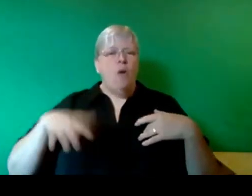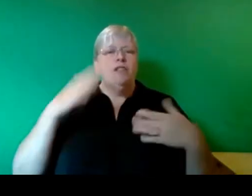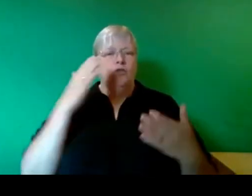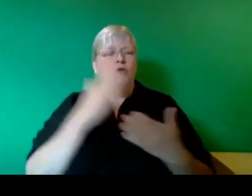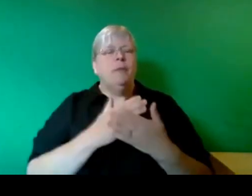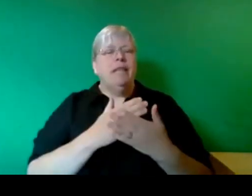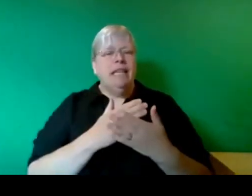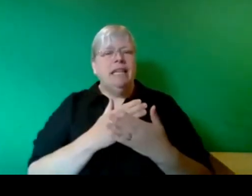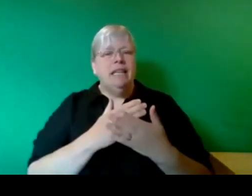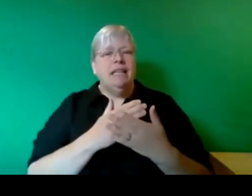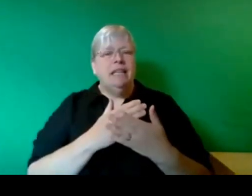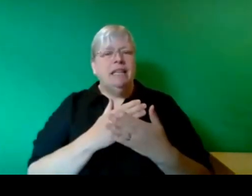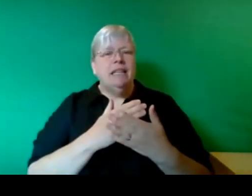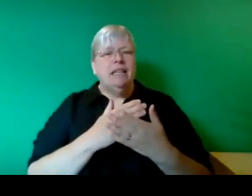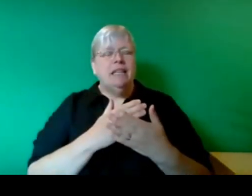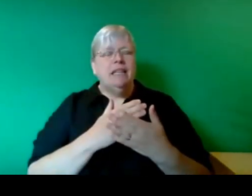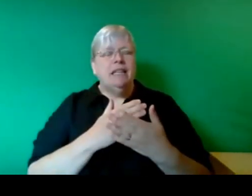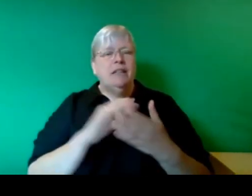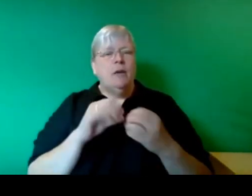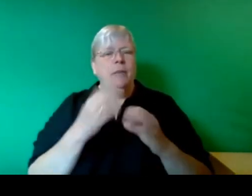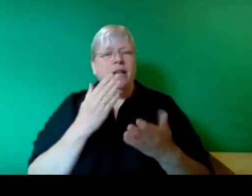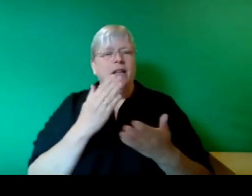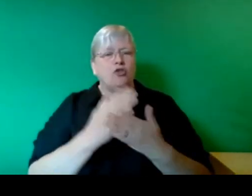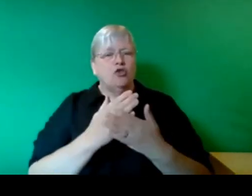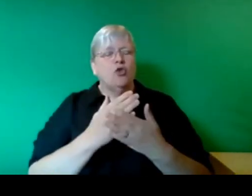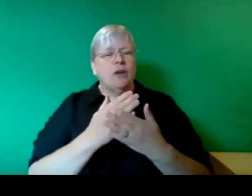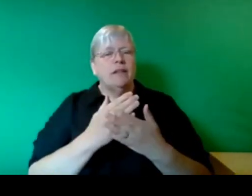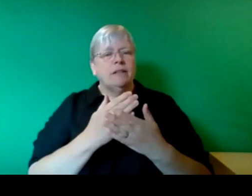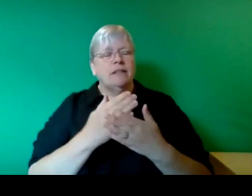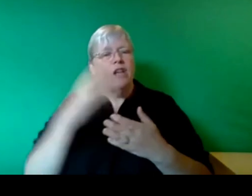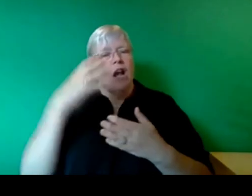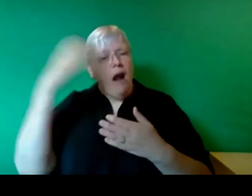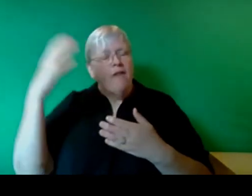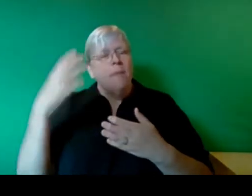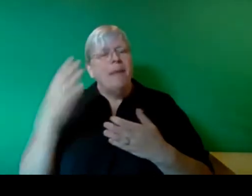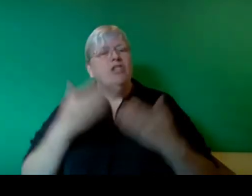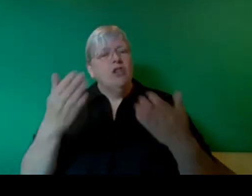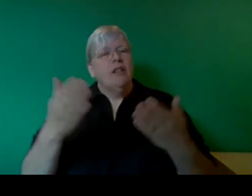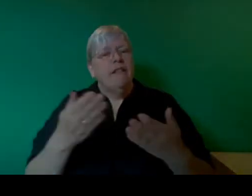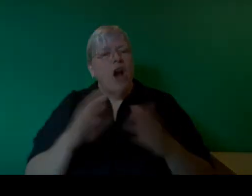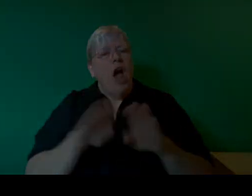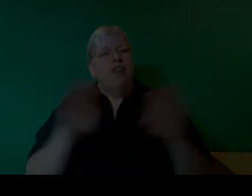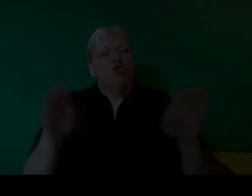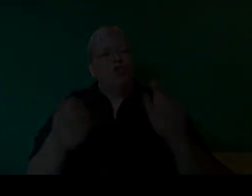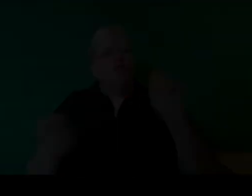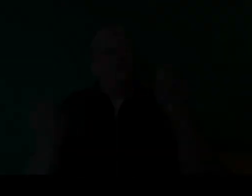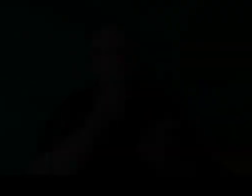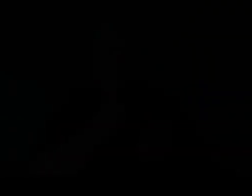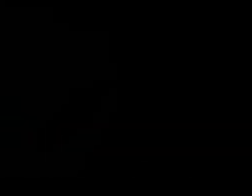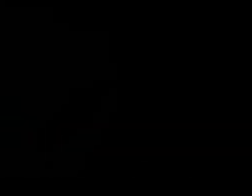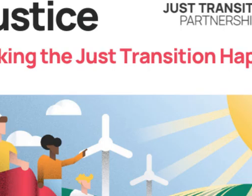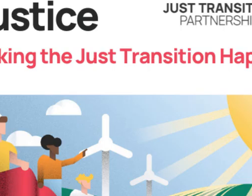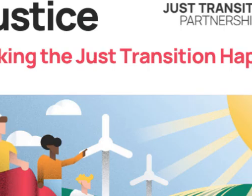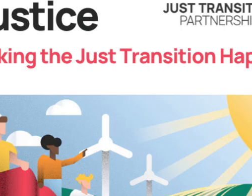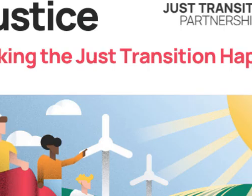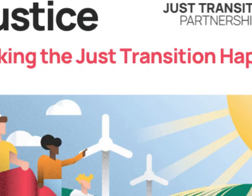genuinely delivers a just transition for people and for the planet, thank you.